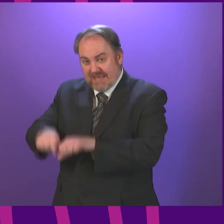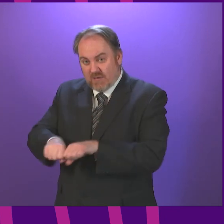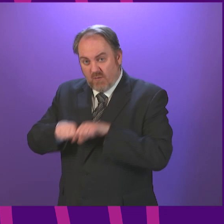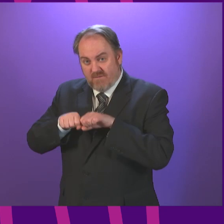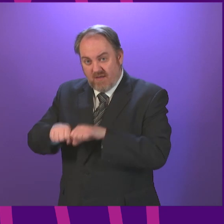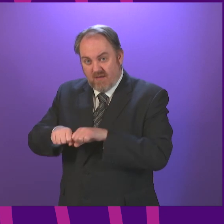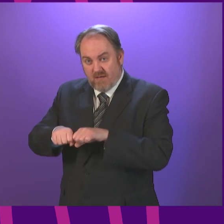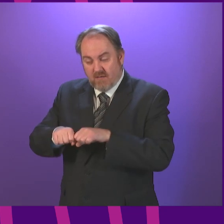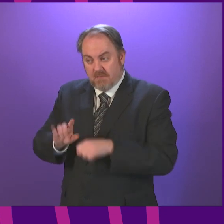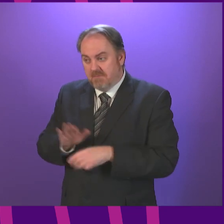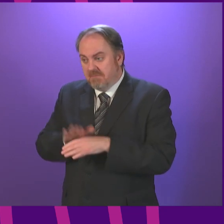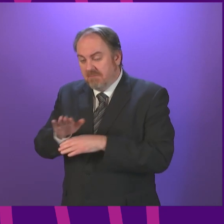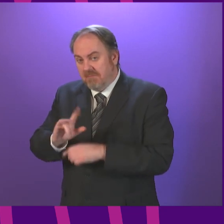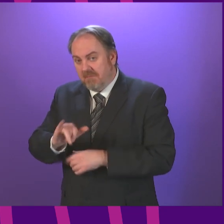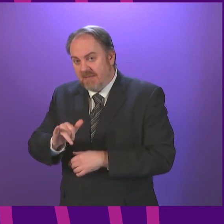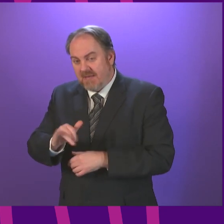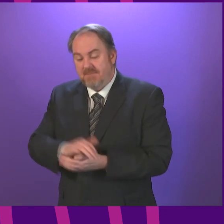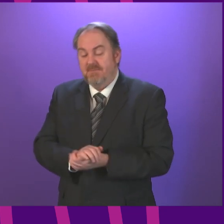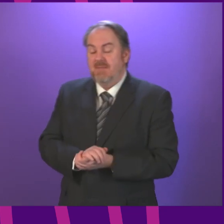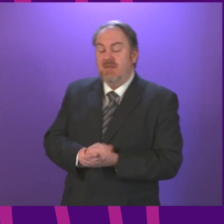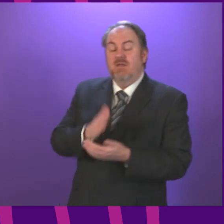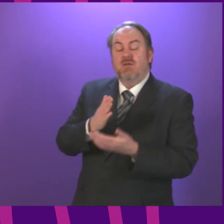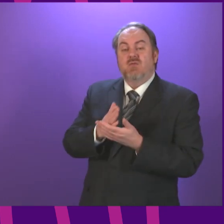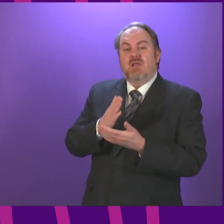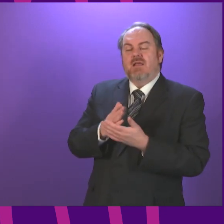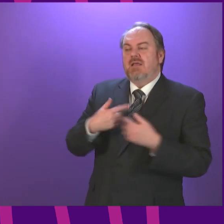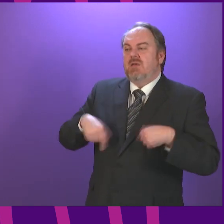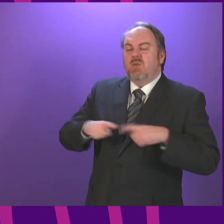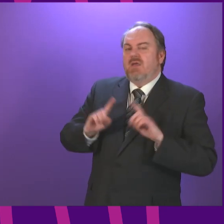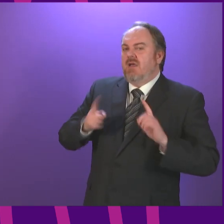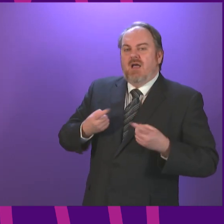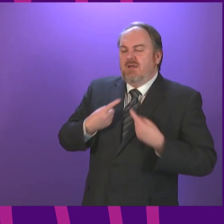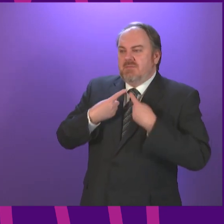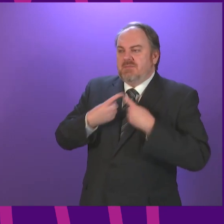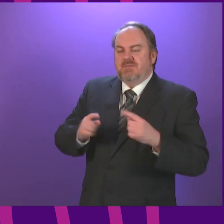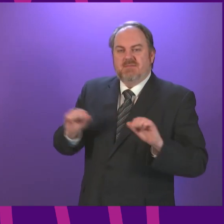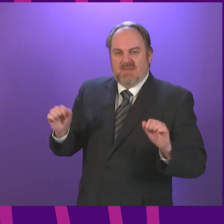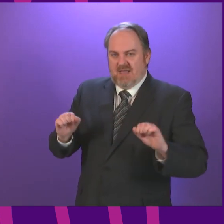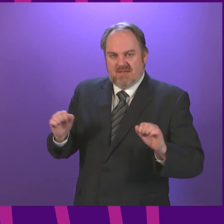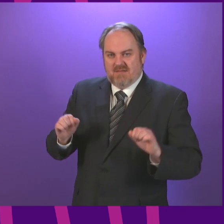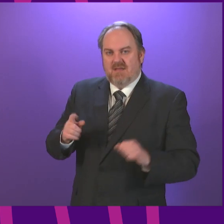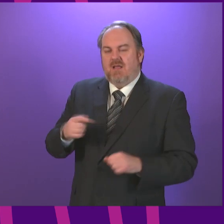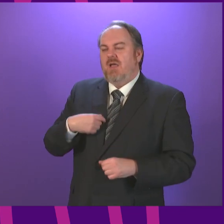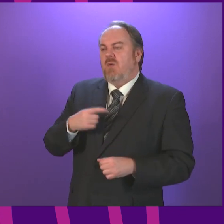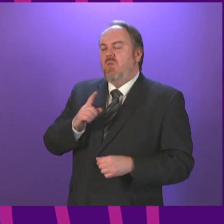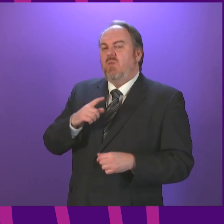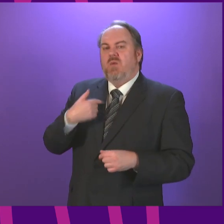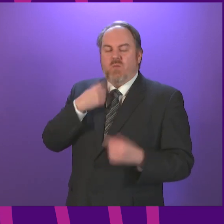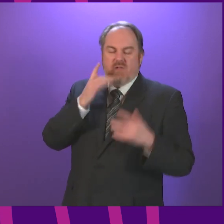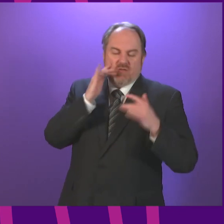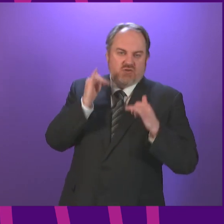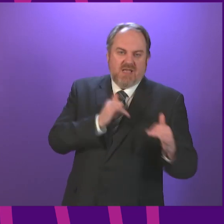confidentiality and other constraints, on the detail of what exactly the securities allow the Scottish Government to do.